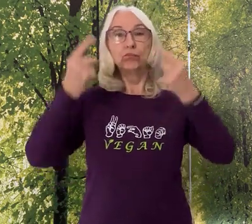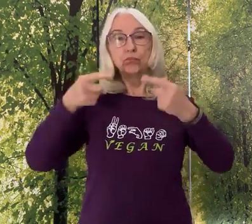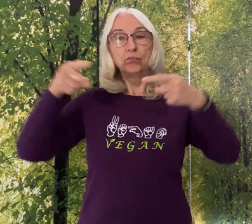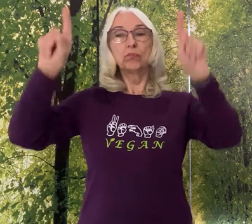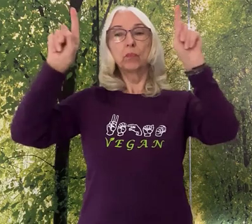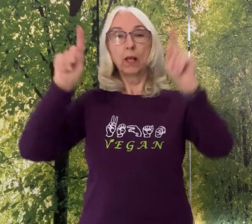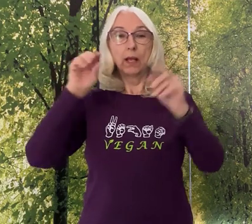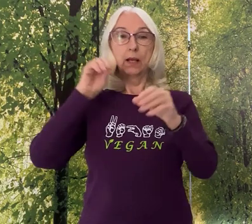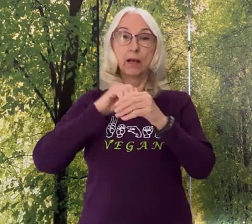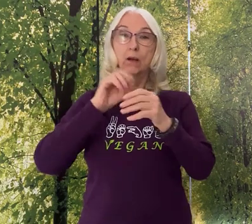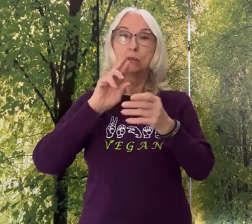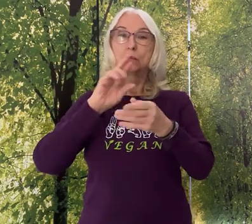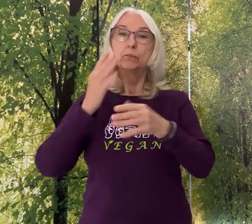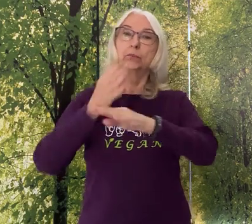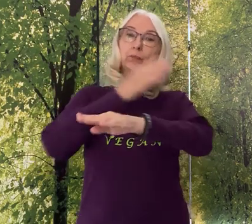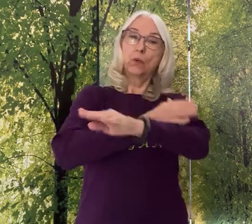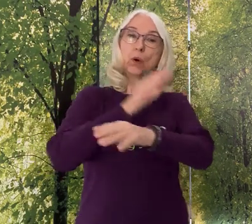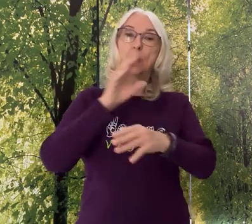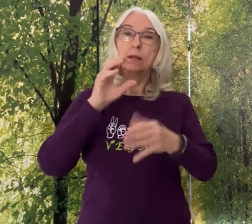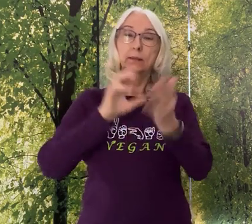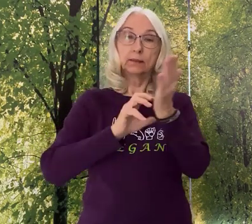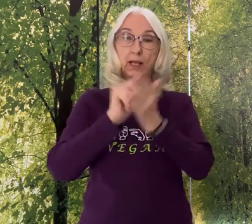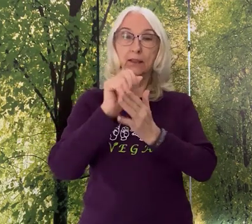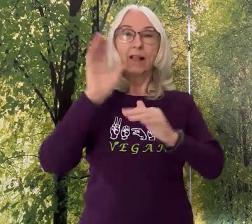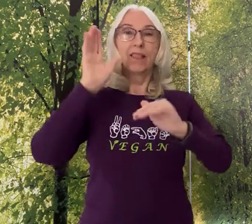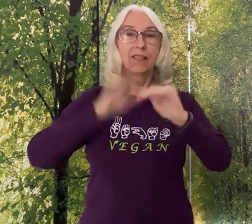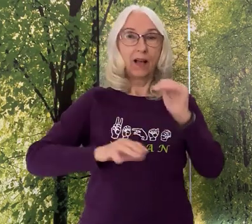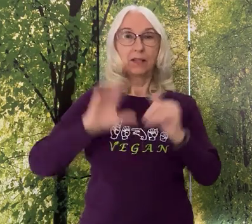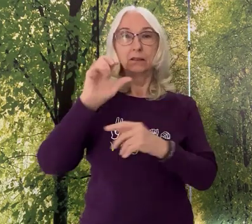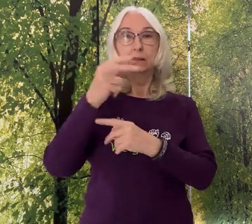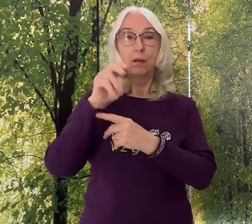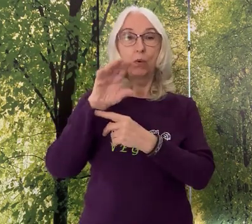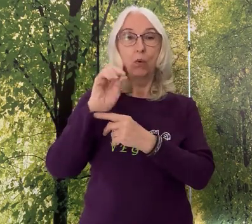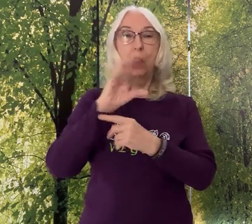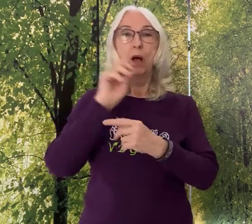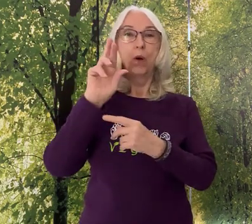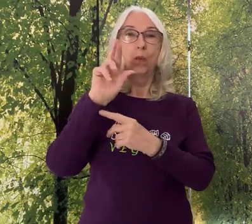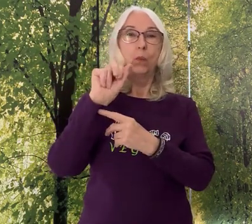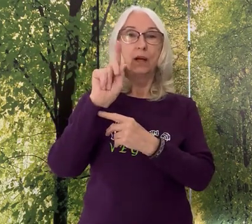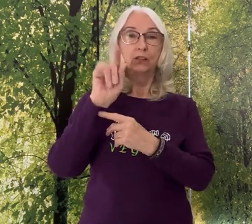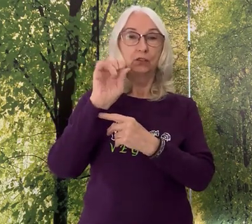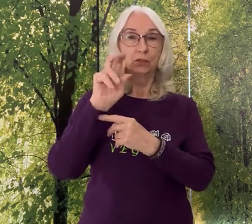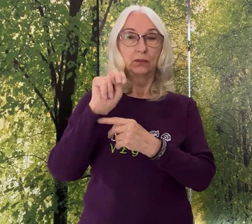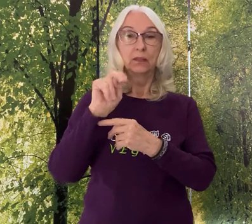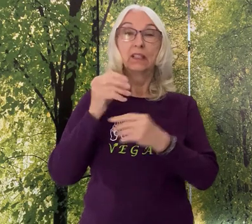effective in reversing cancer than chemotherapy or radiation.